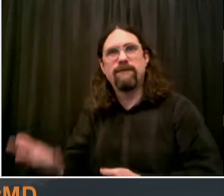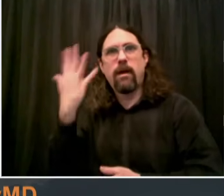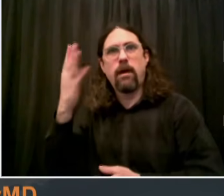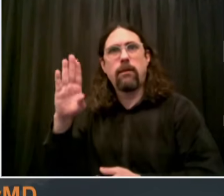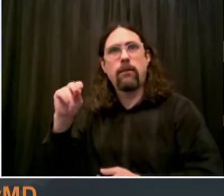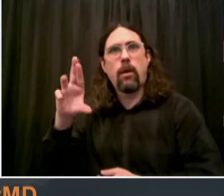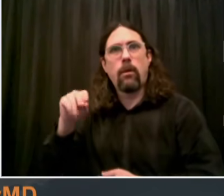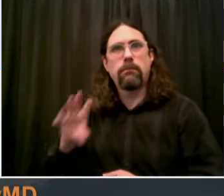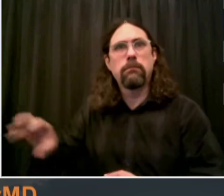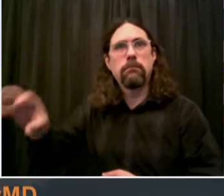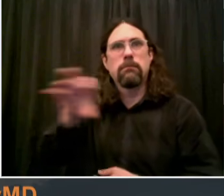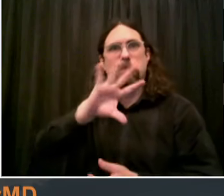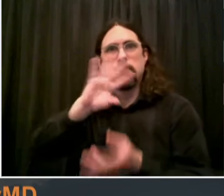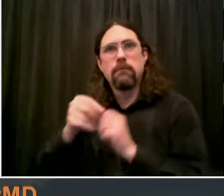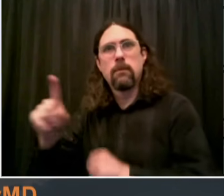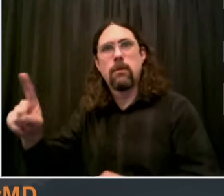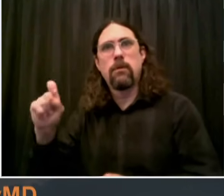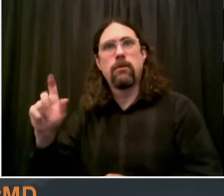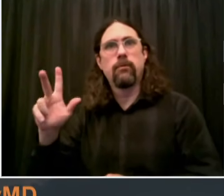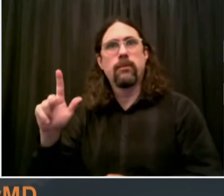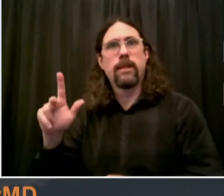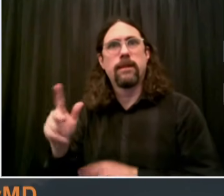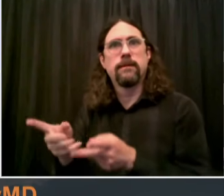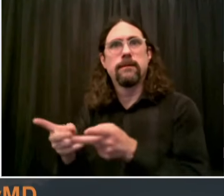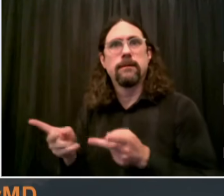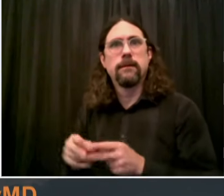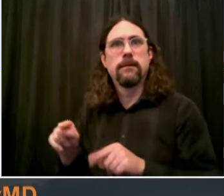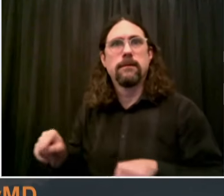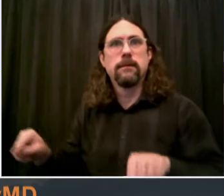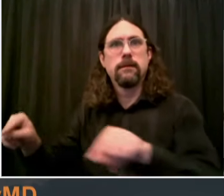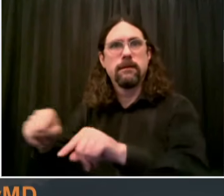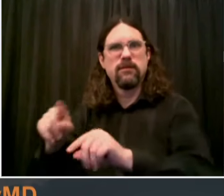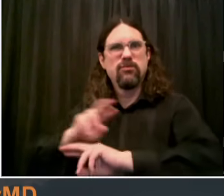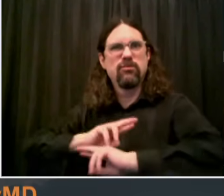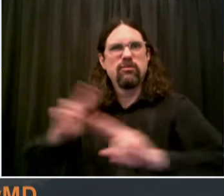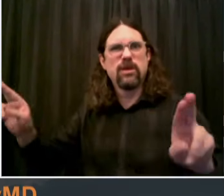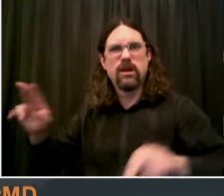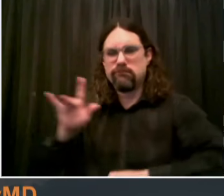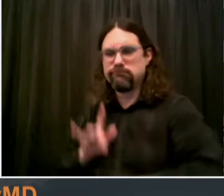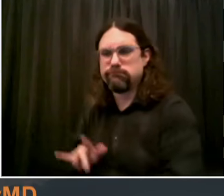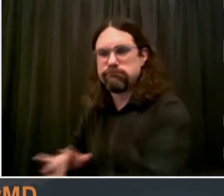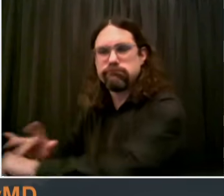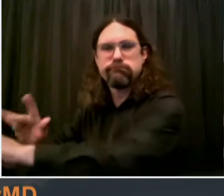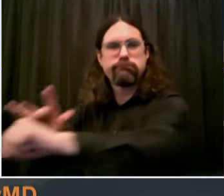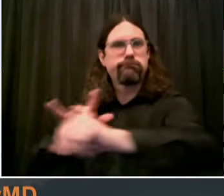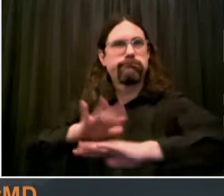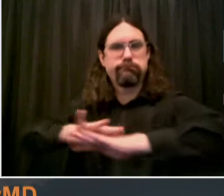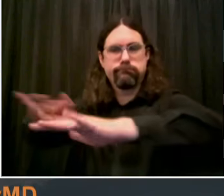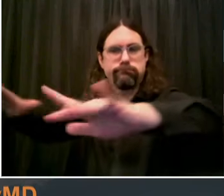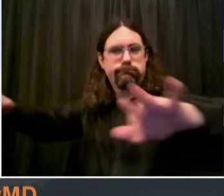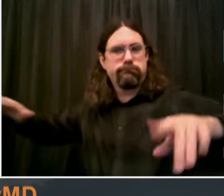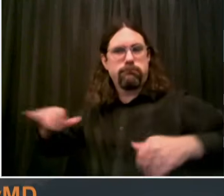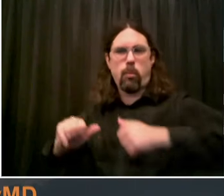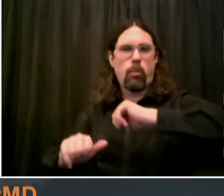BEGIN 6,000 TESTS A DAY AT THESE